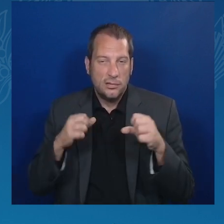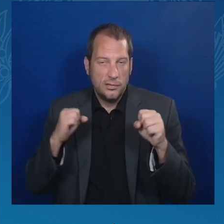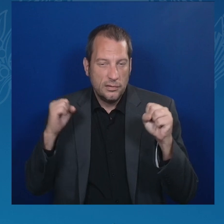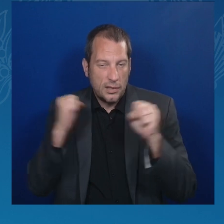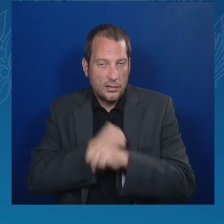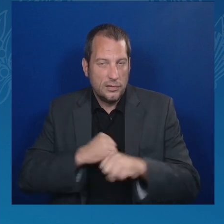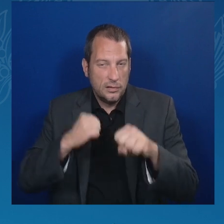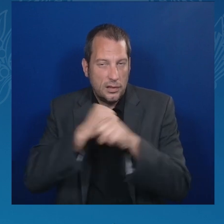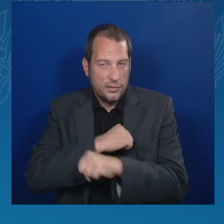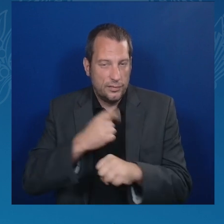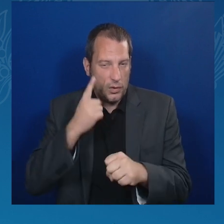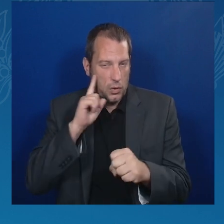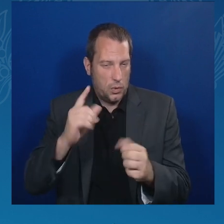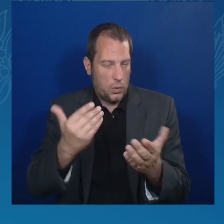she came and support us.